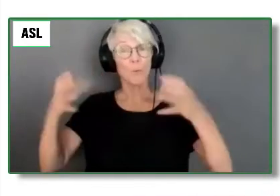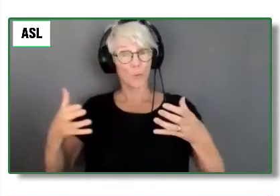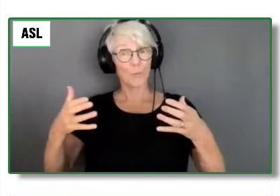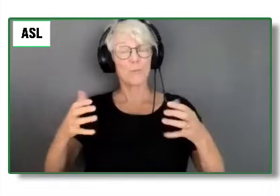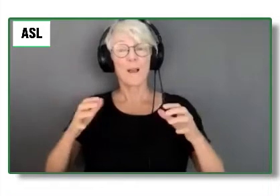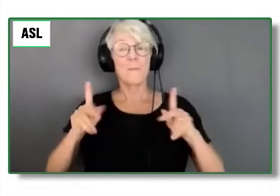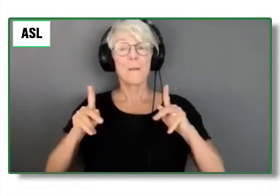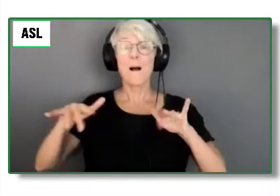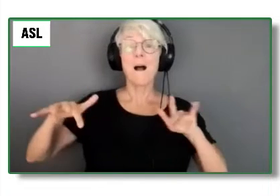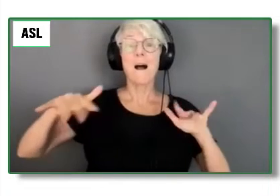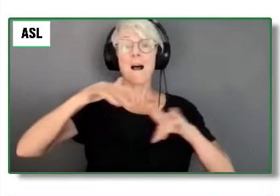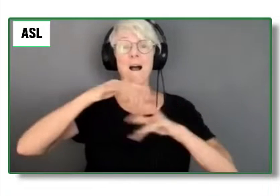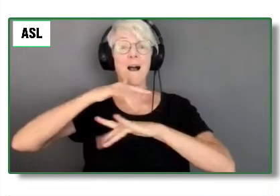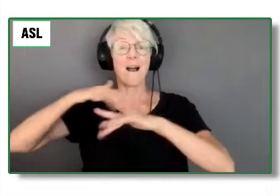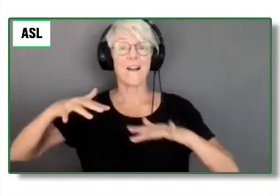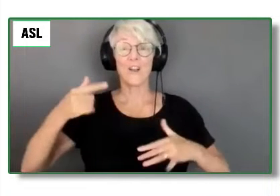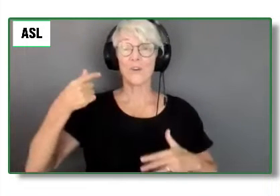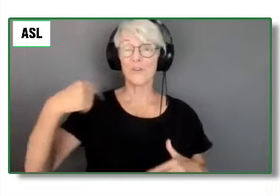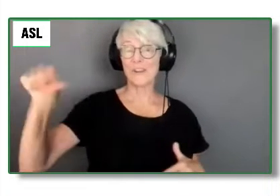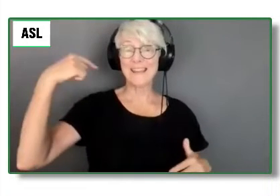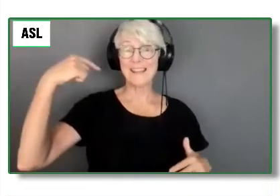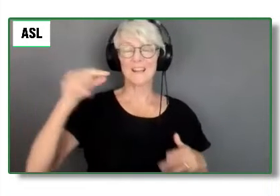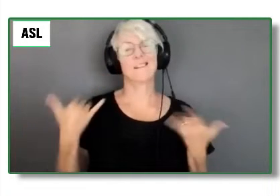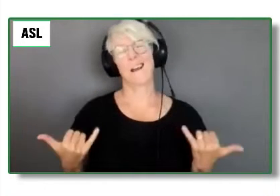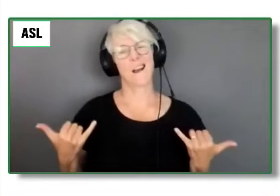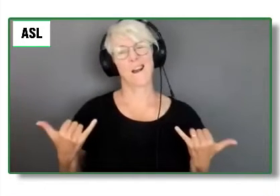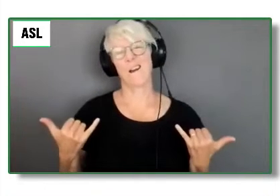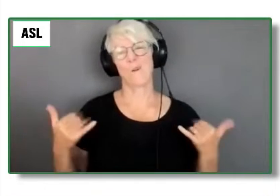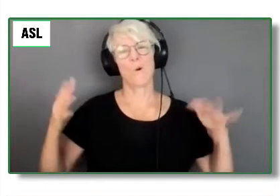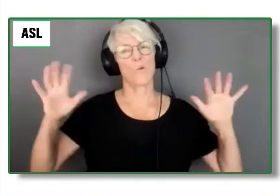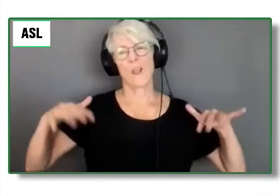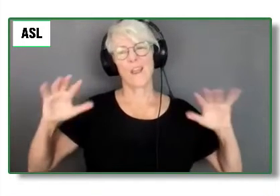is not green right now. Next slide please.